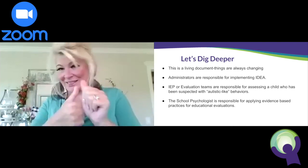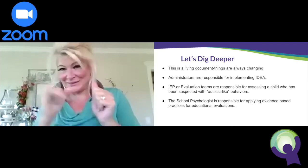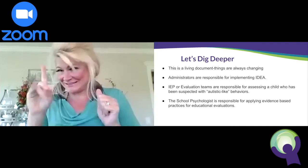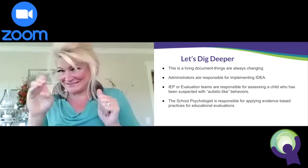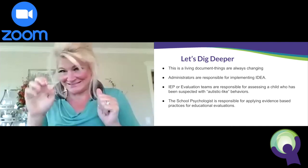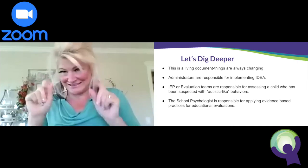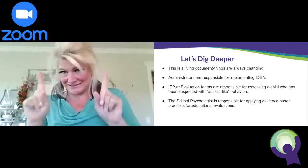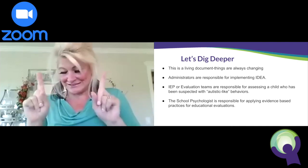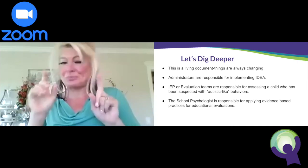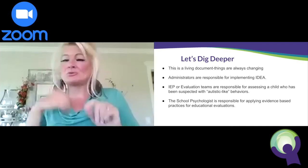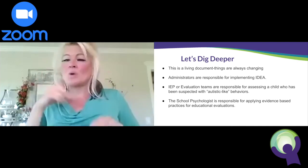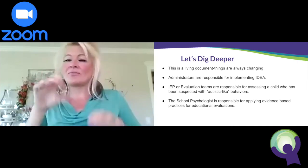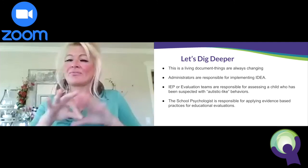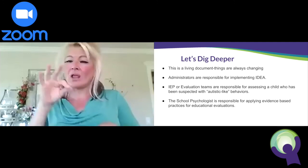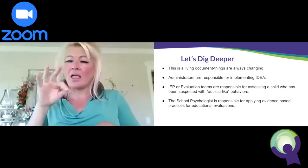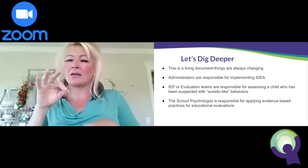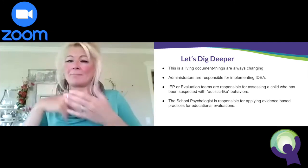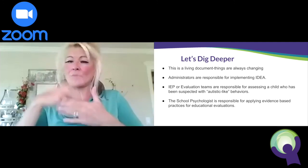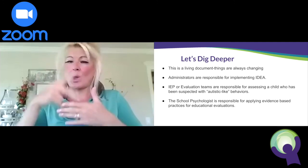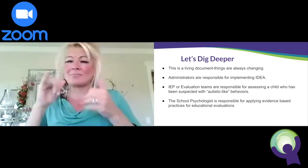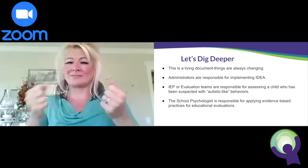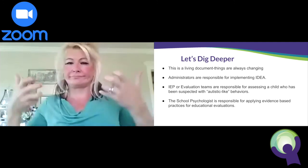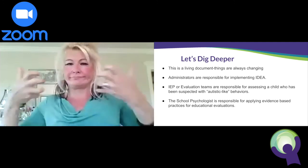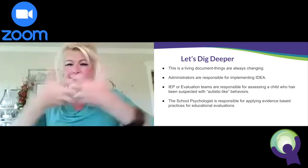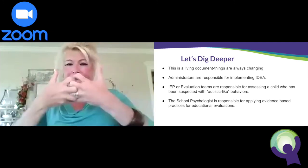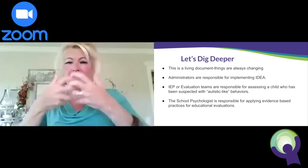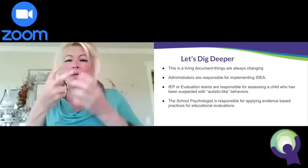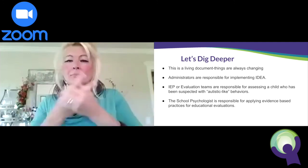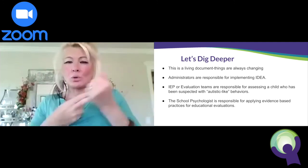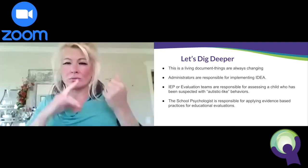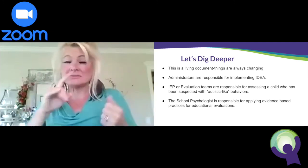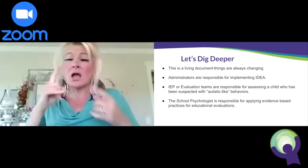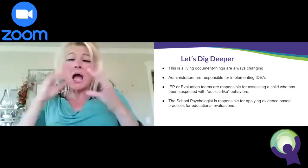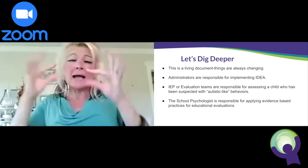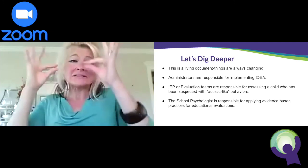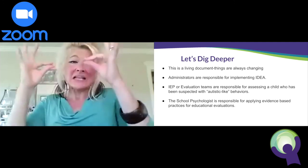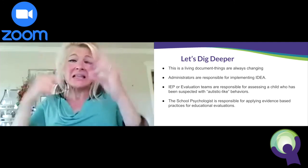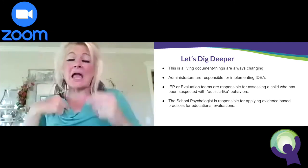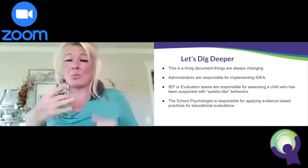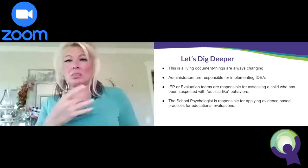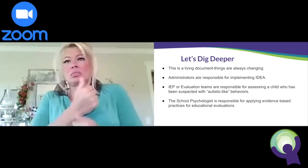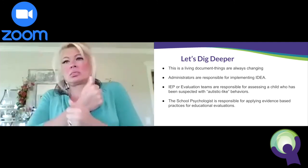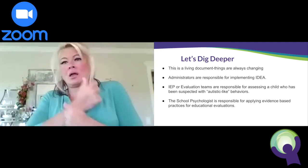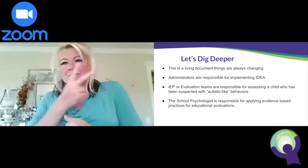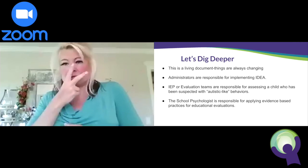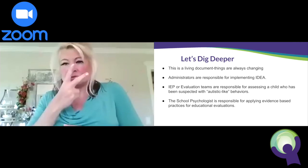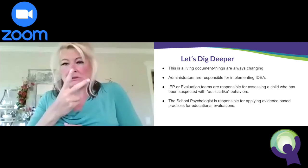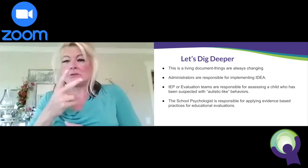And again, it's the same the other way around. So just finding programs that have both